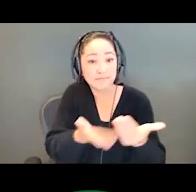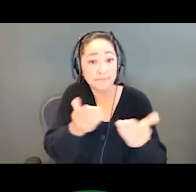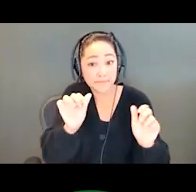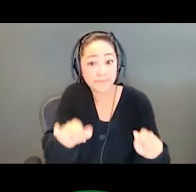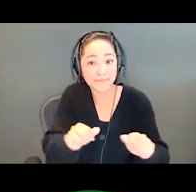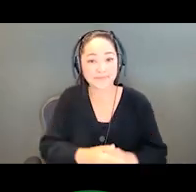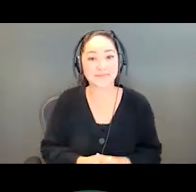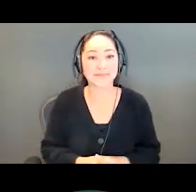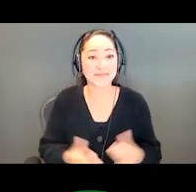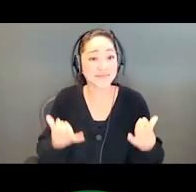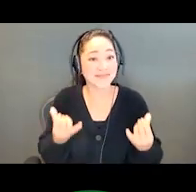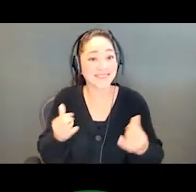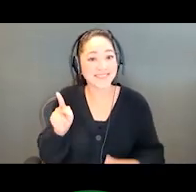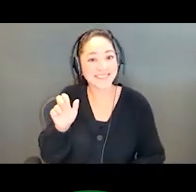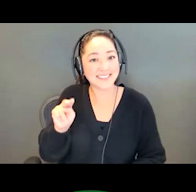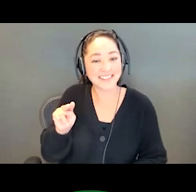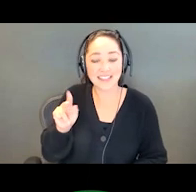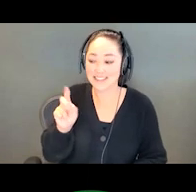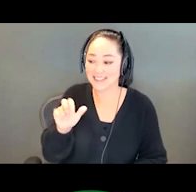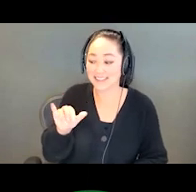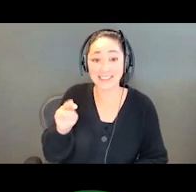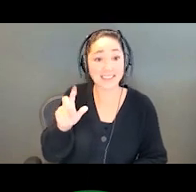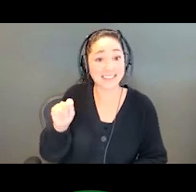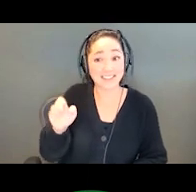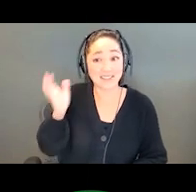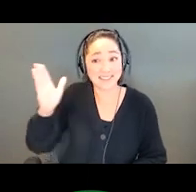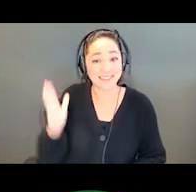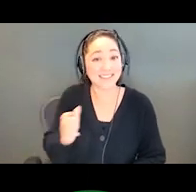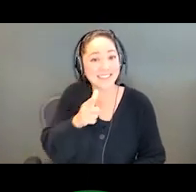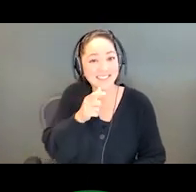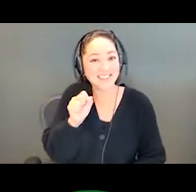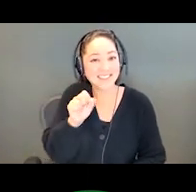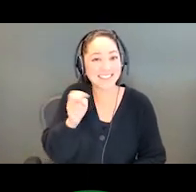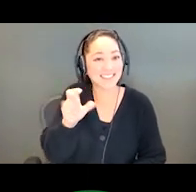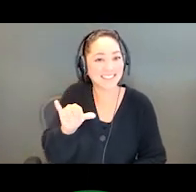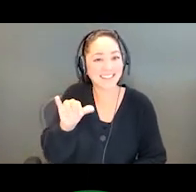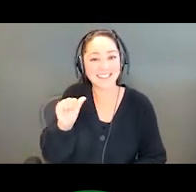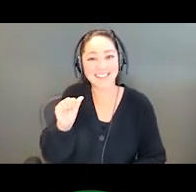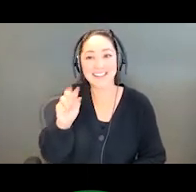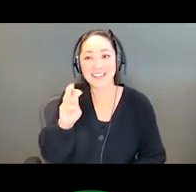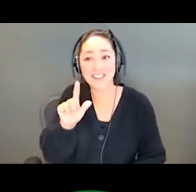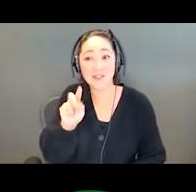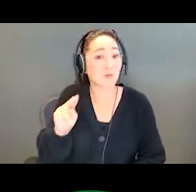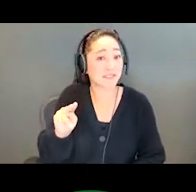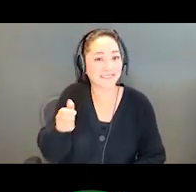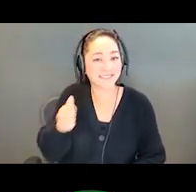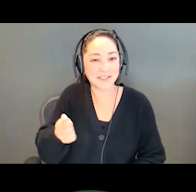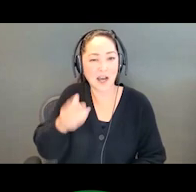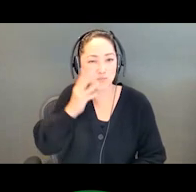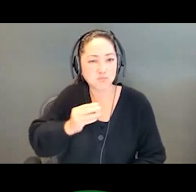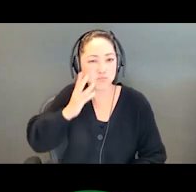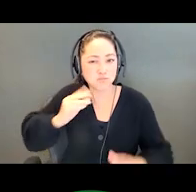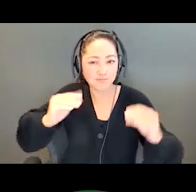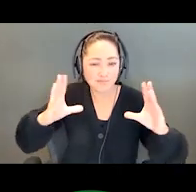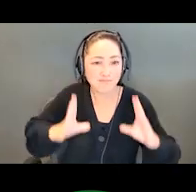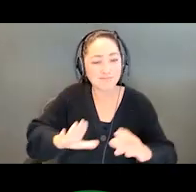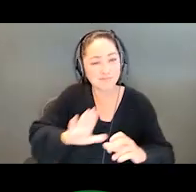Our keynote speaker today is Sonia Wilson. Sonia is a seasoned teacher. Advocate artist.